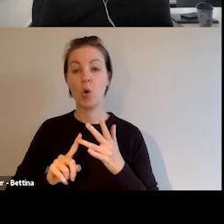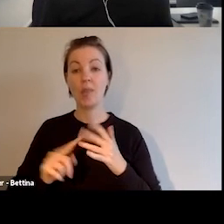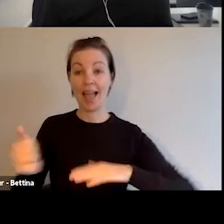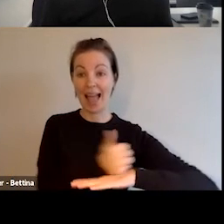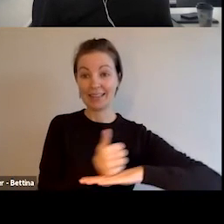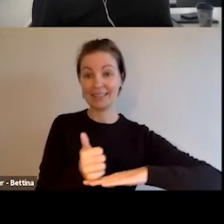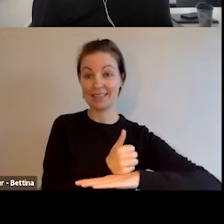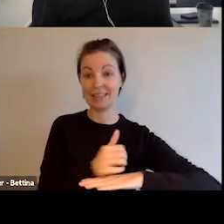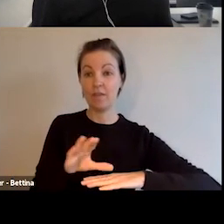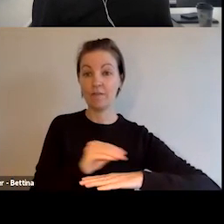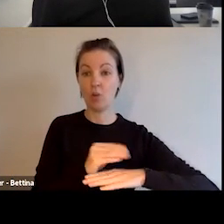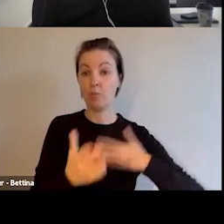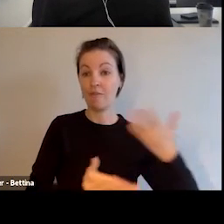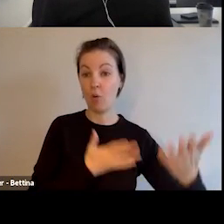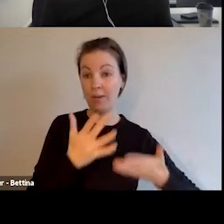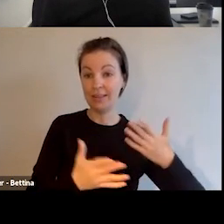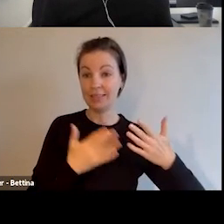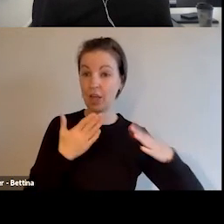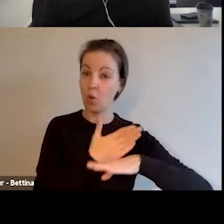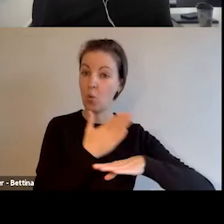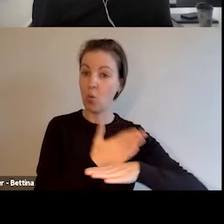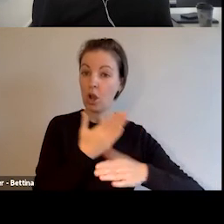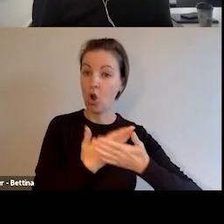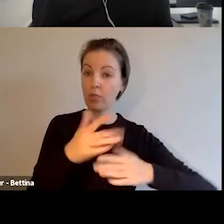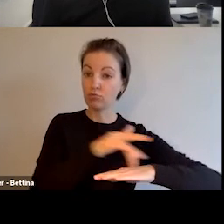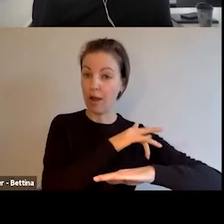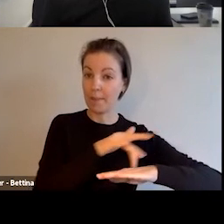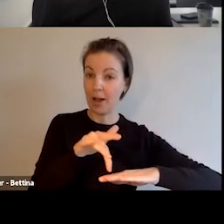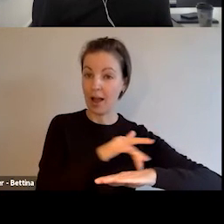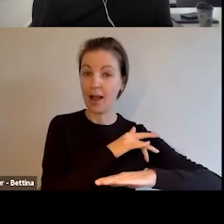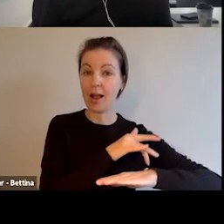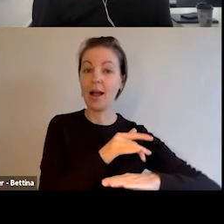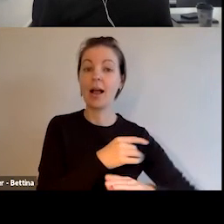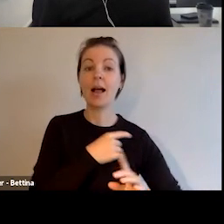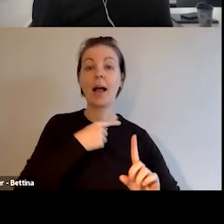are working on the dramas that film studios are producing and also animation is provided an